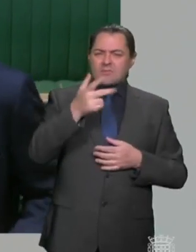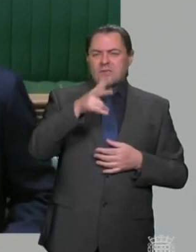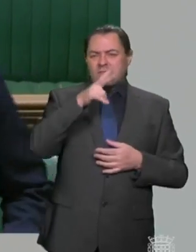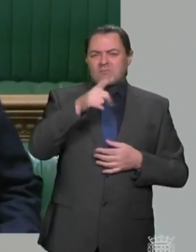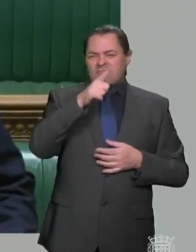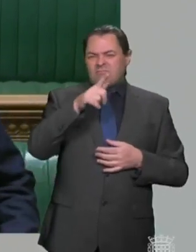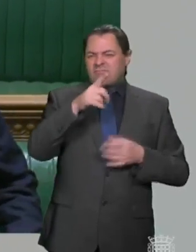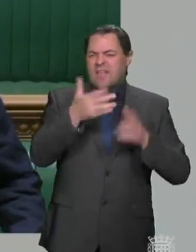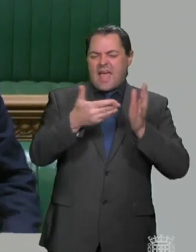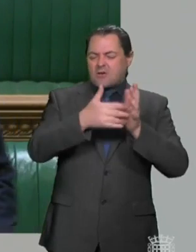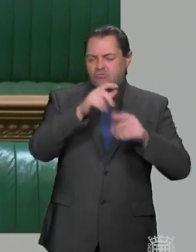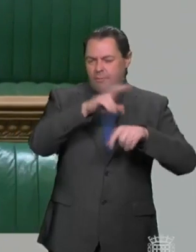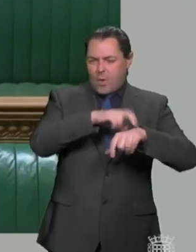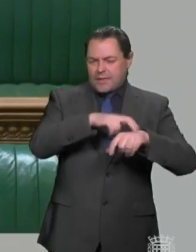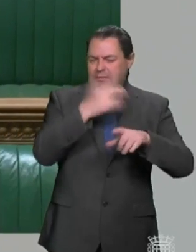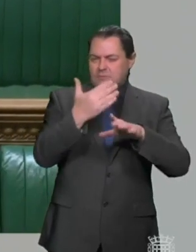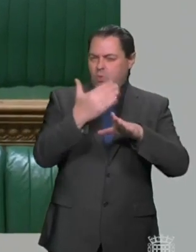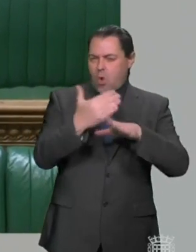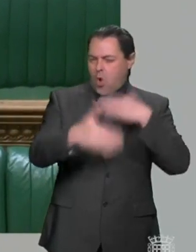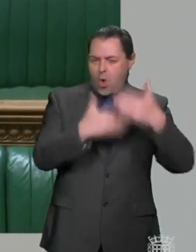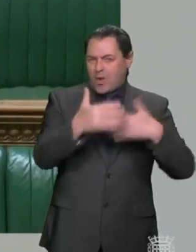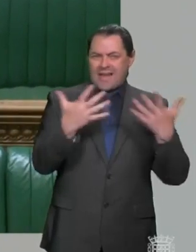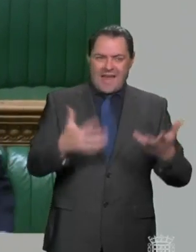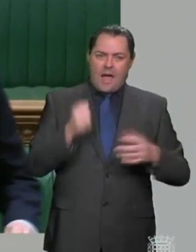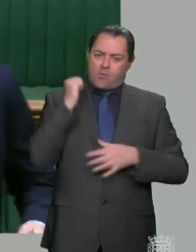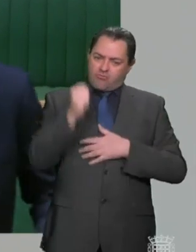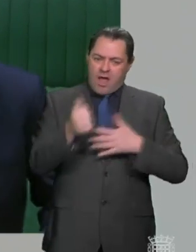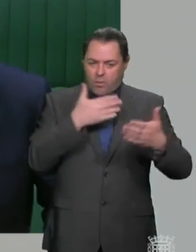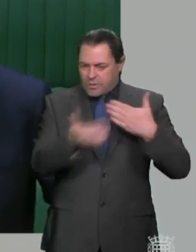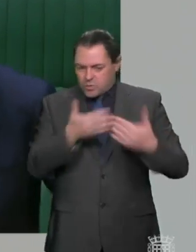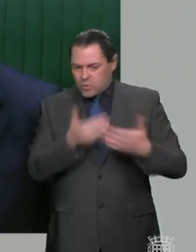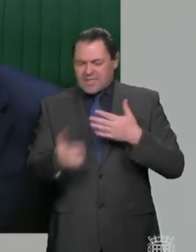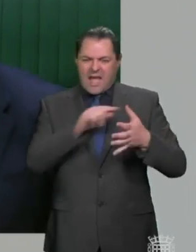on our streets; we are getting on with sorting out the railways; we are giving people—young